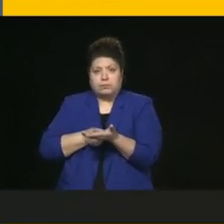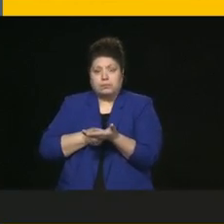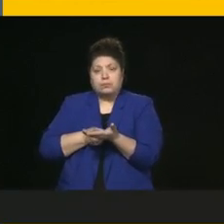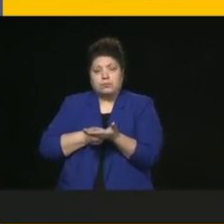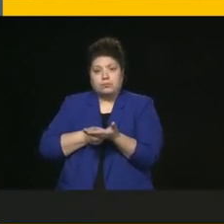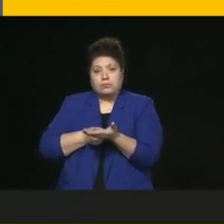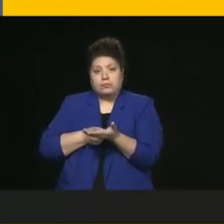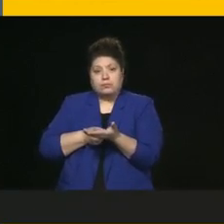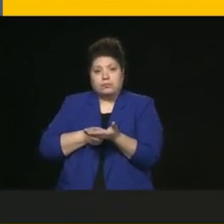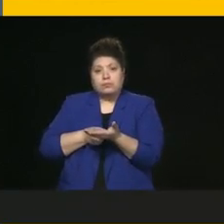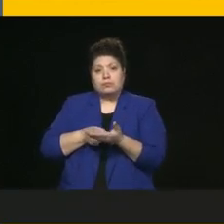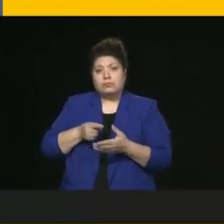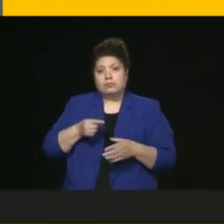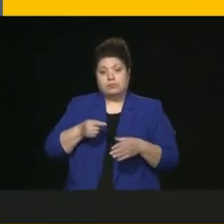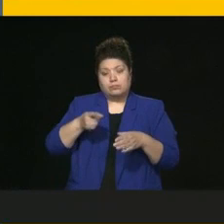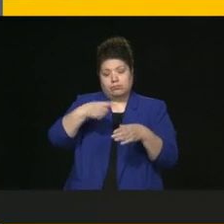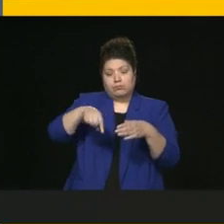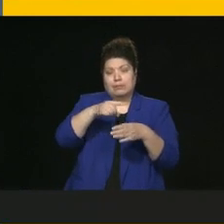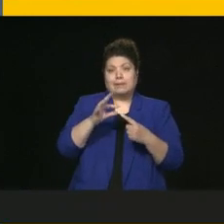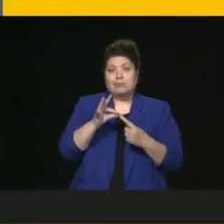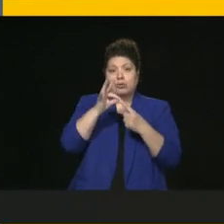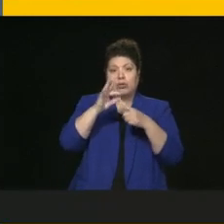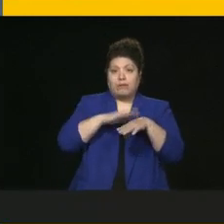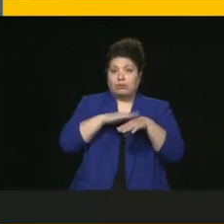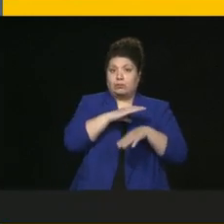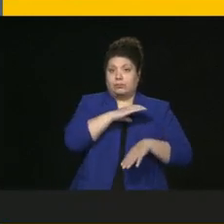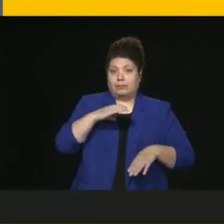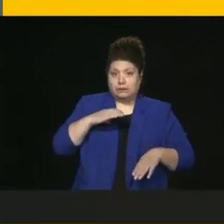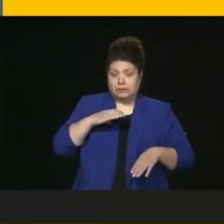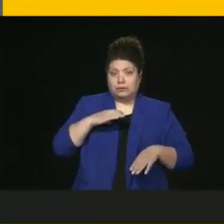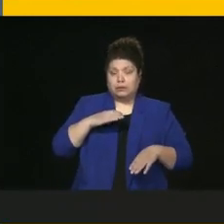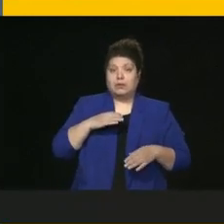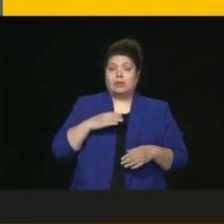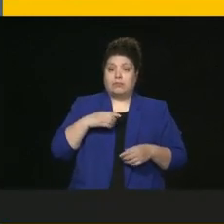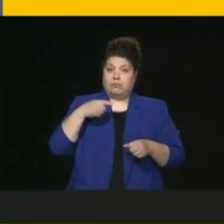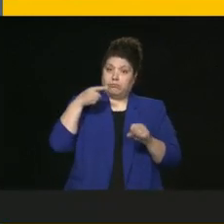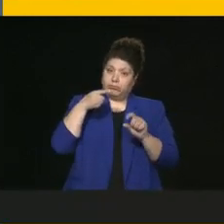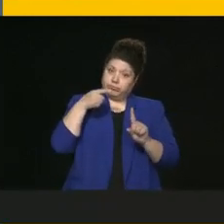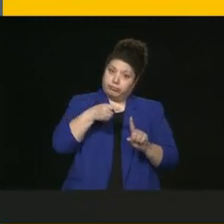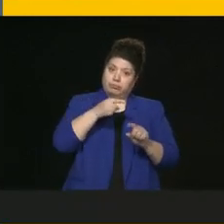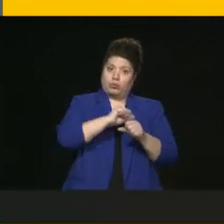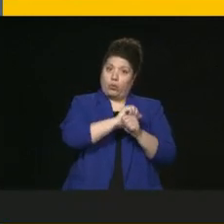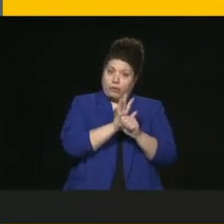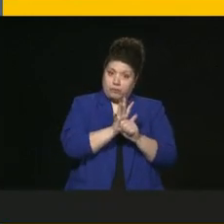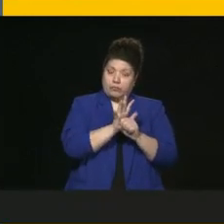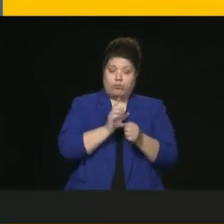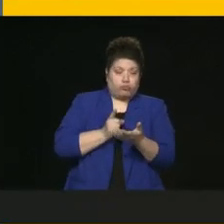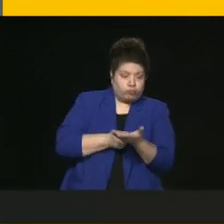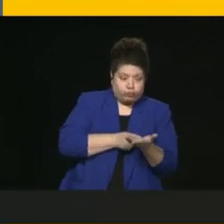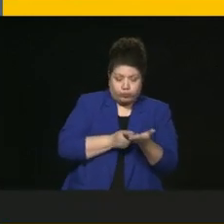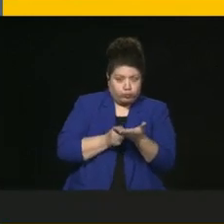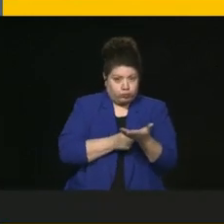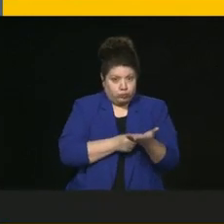A VERY GOOD CONVERSATION WITH THE OTHER MEMBERS OF CANADA'S SPECIAL ADVISORY COMMITTEE ON